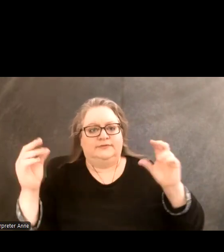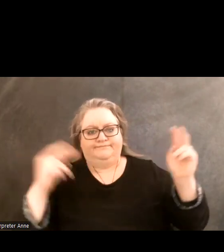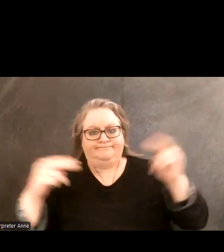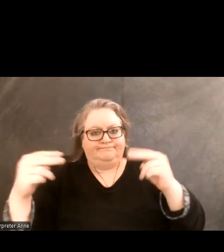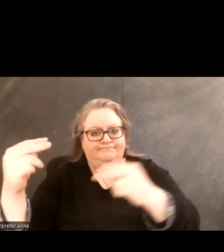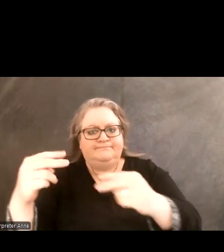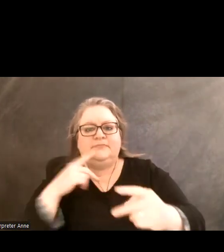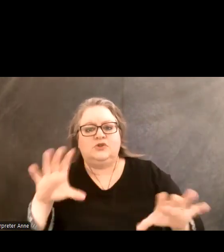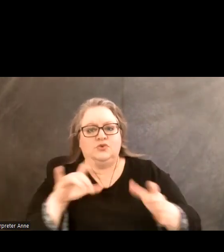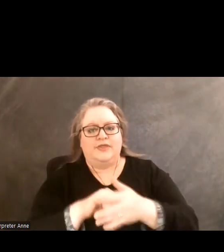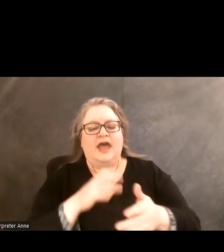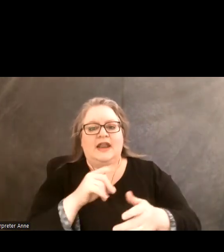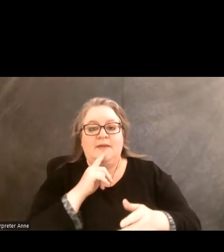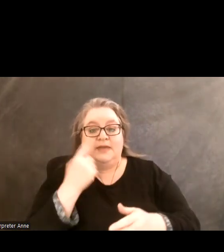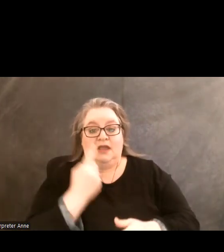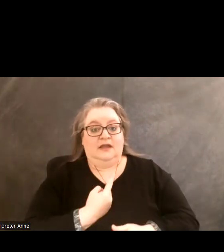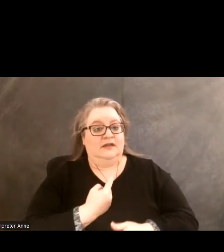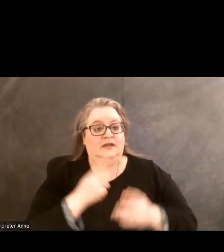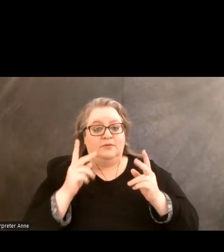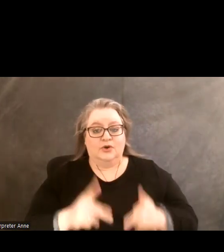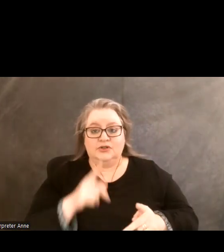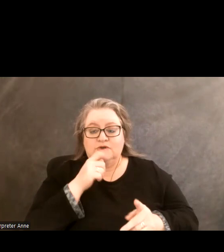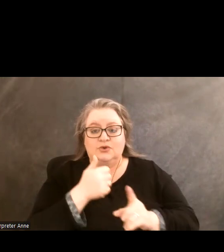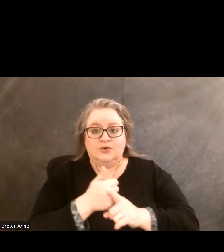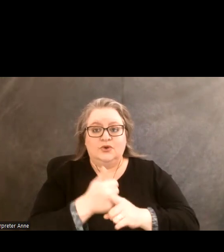And being one person who is creating work, I know that there